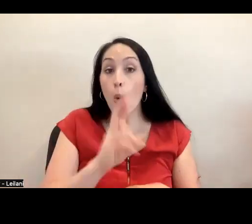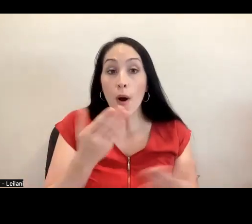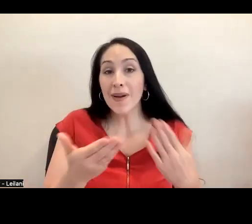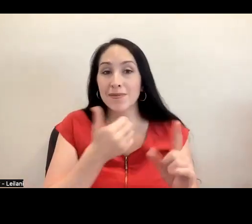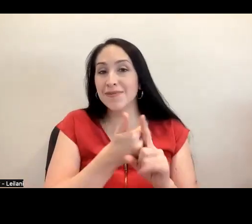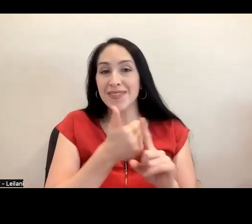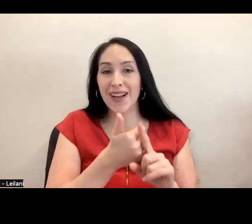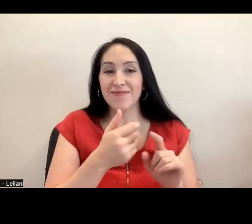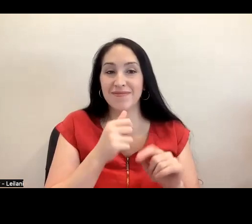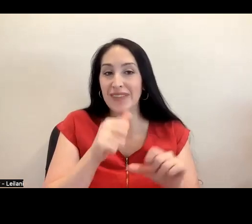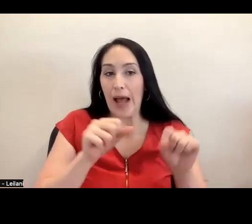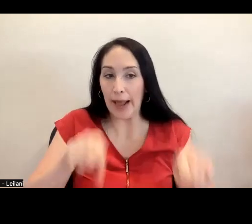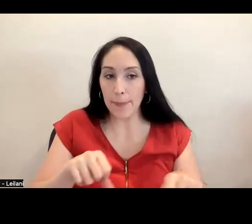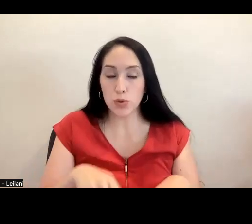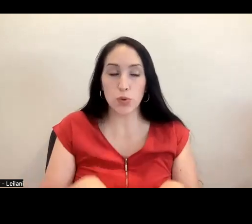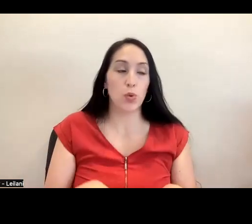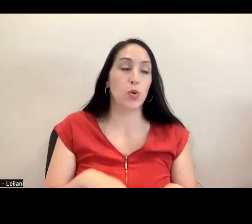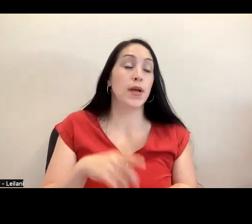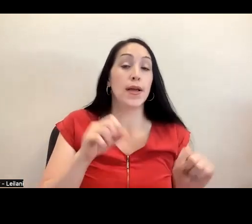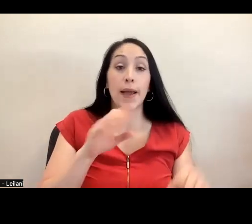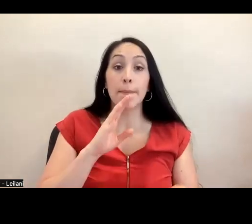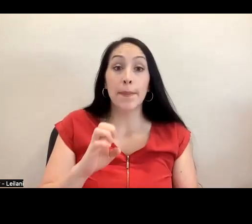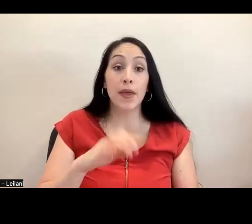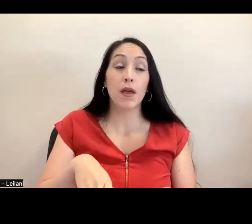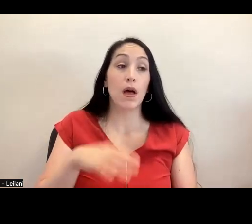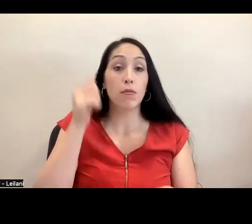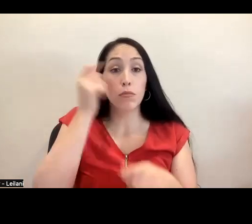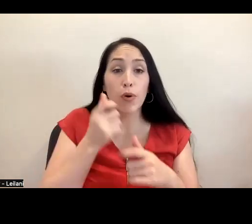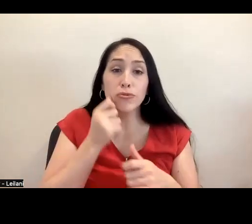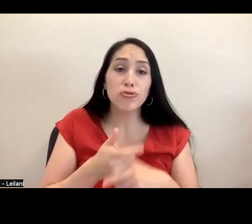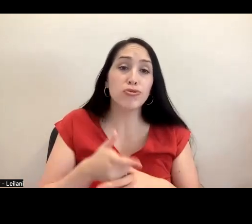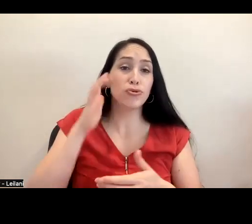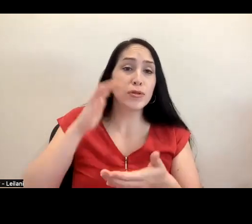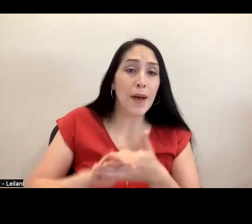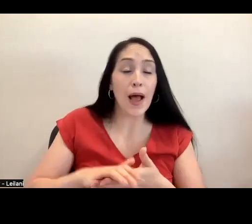sibling spouse can open this on their behalf, and a power of attorney form.